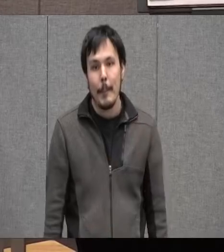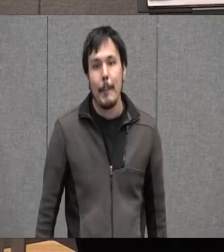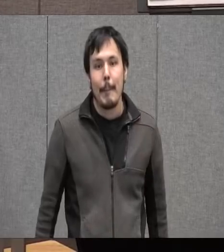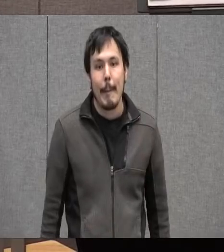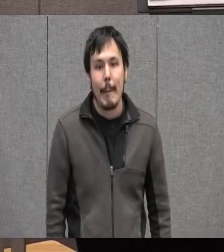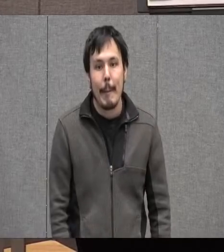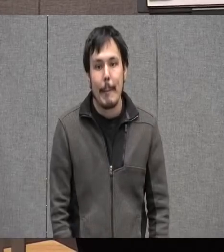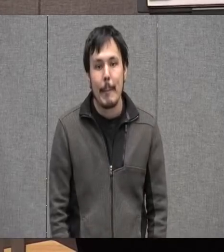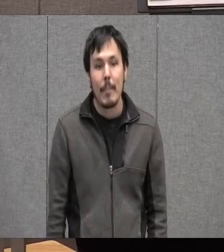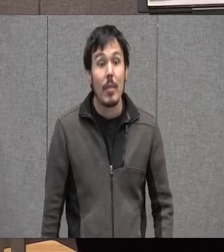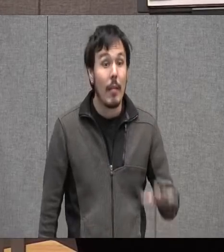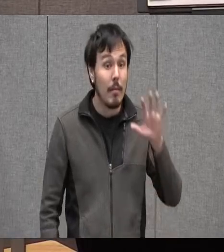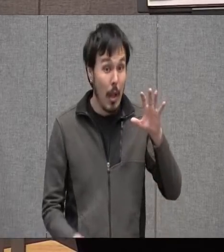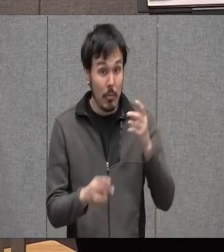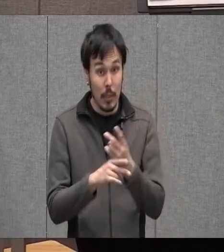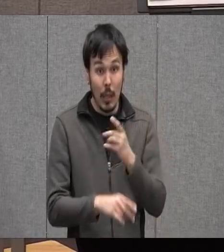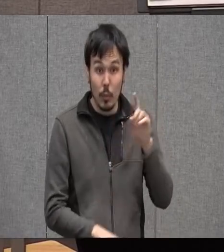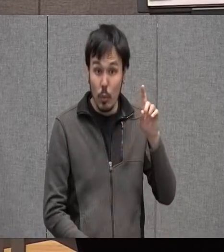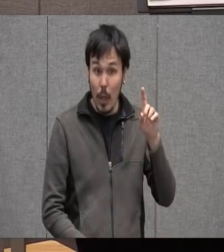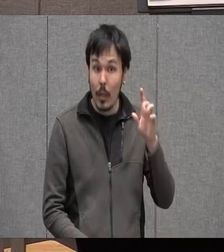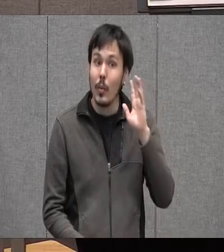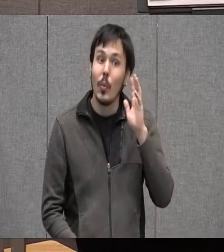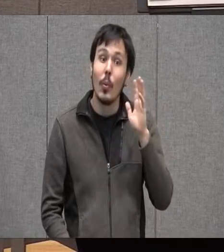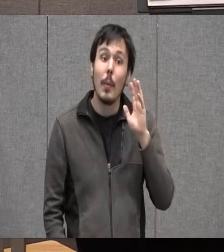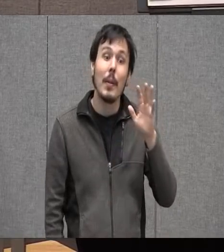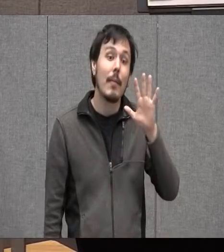Five times one gives us five.